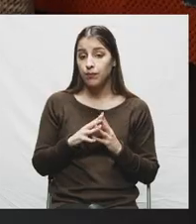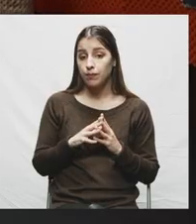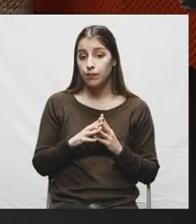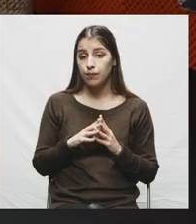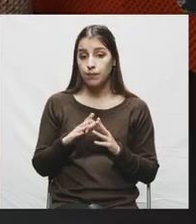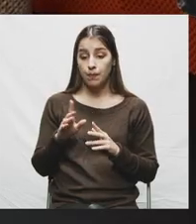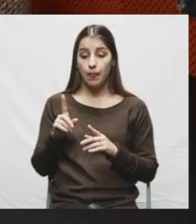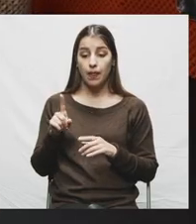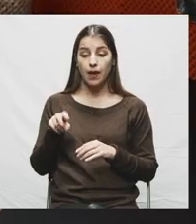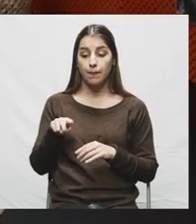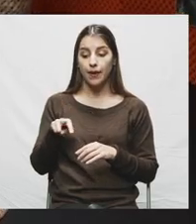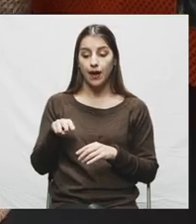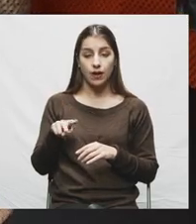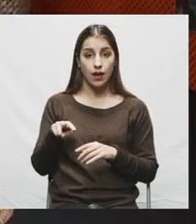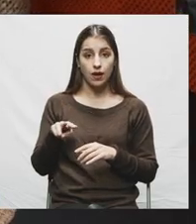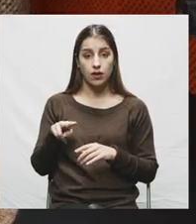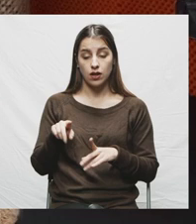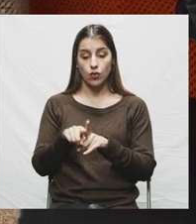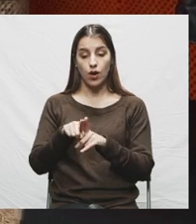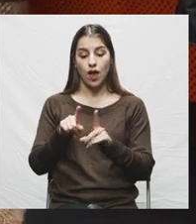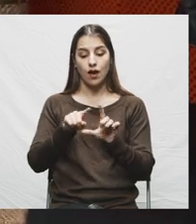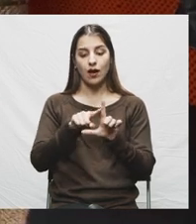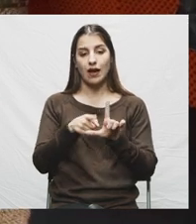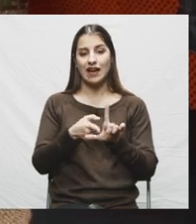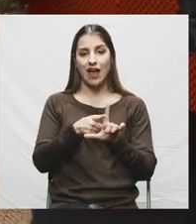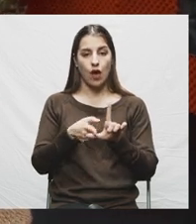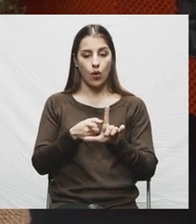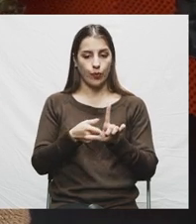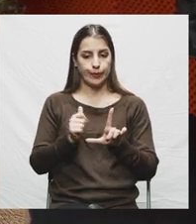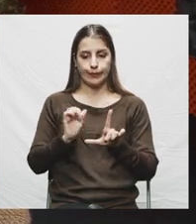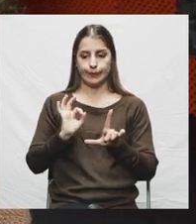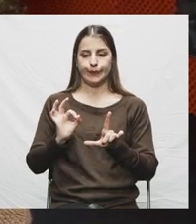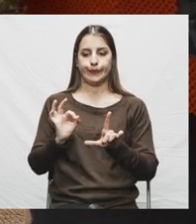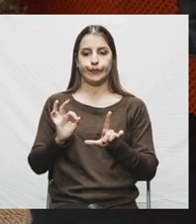or that your leg doesn’t spread to a certain extent that you won’t be able to dance.